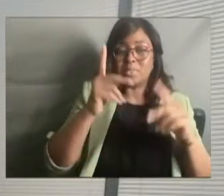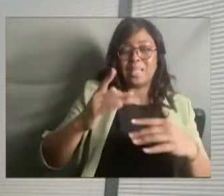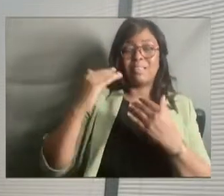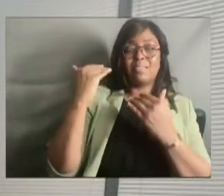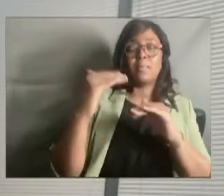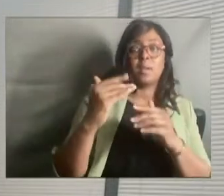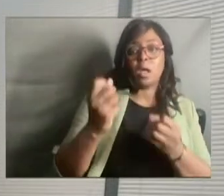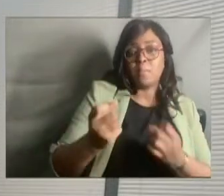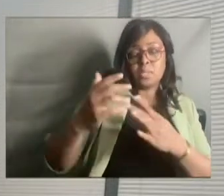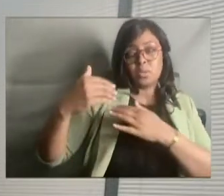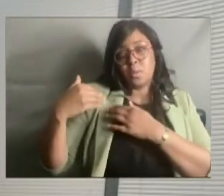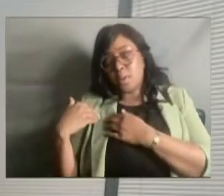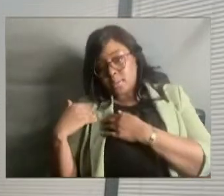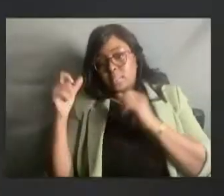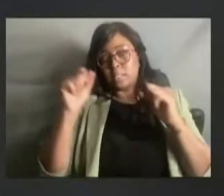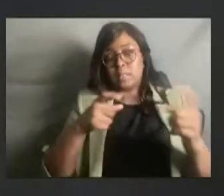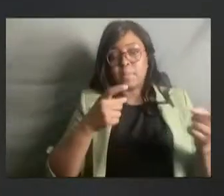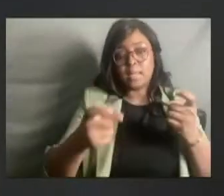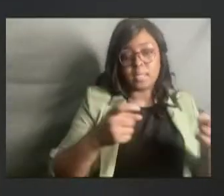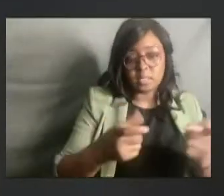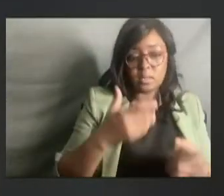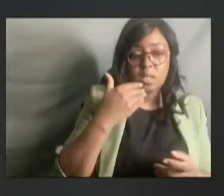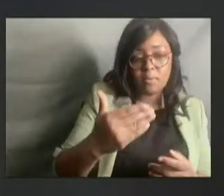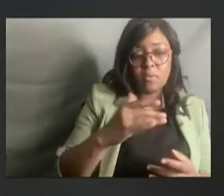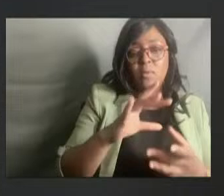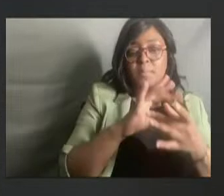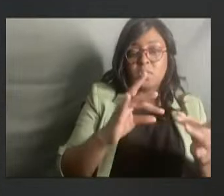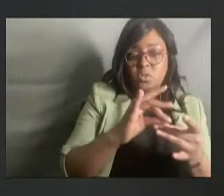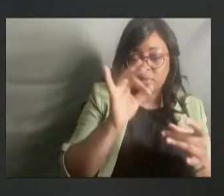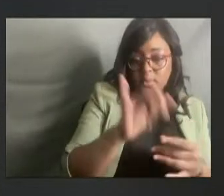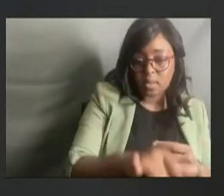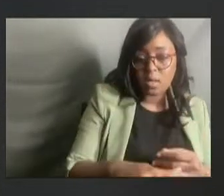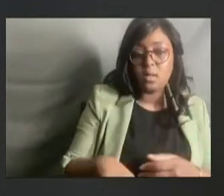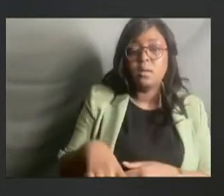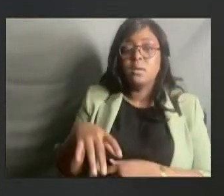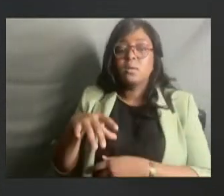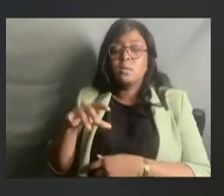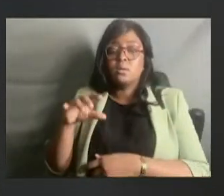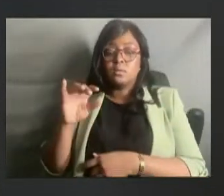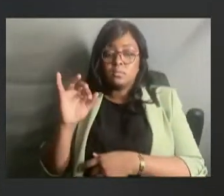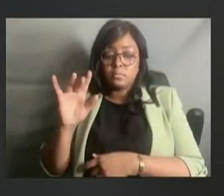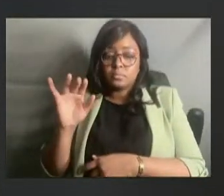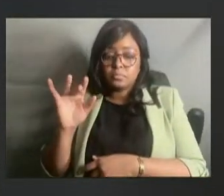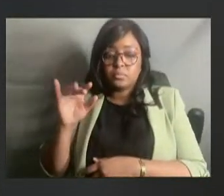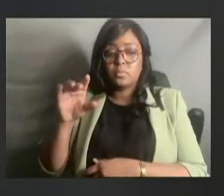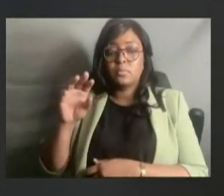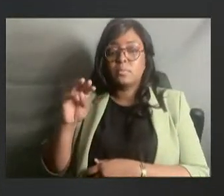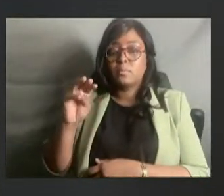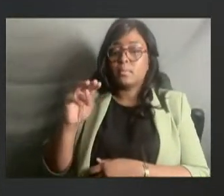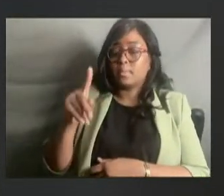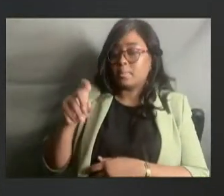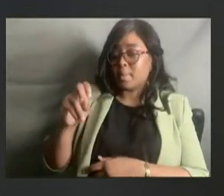much. But thank you for elevating that, Victoria that that's a good one. And McDonnell